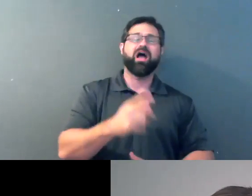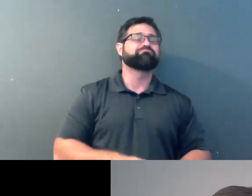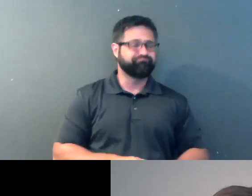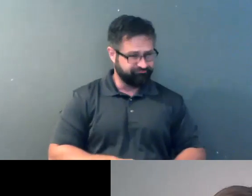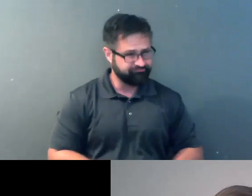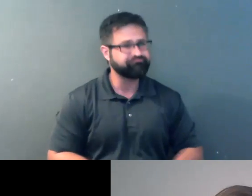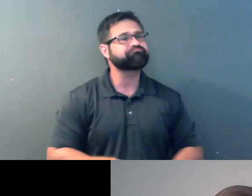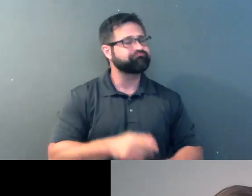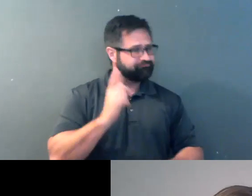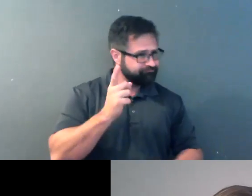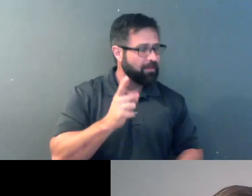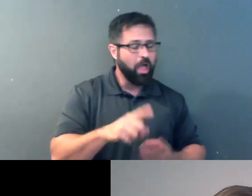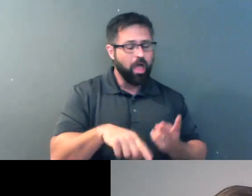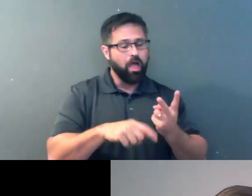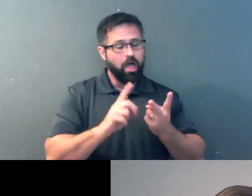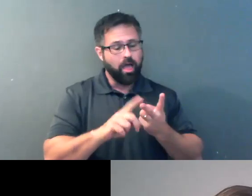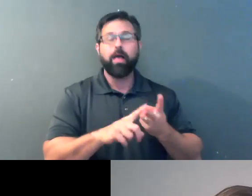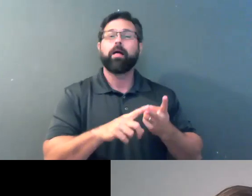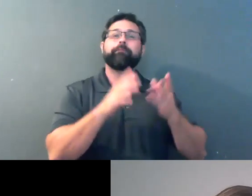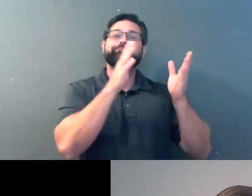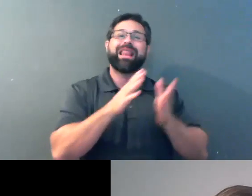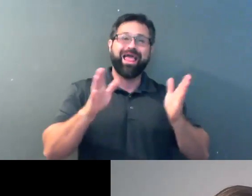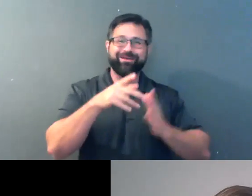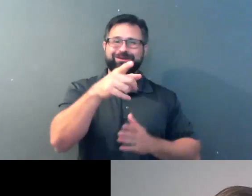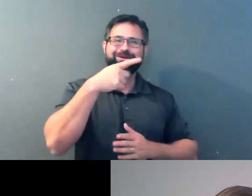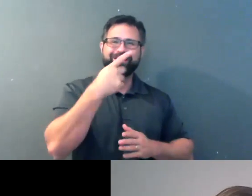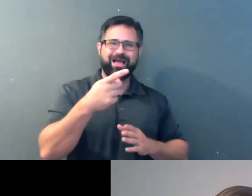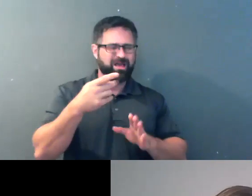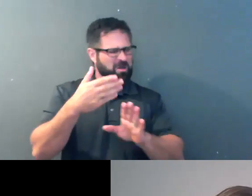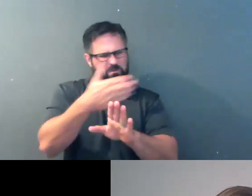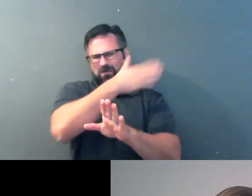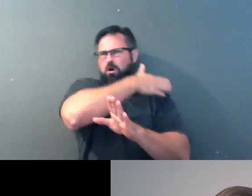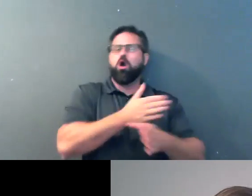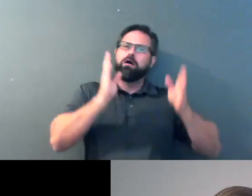would go even further back than that and say that inclusion of persons with disabilities needs to